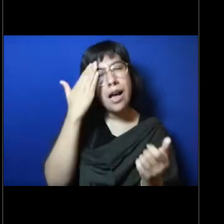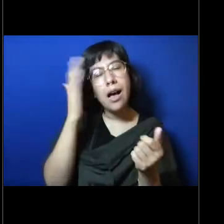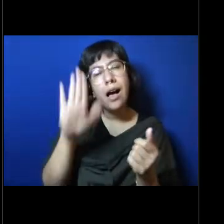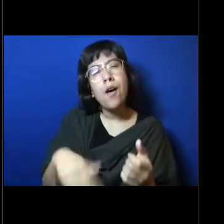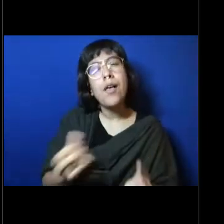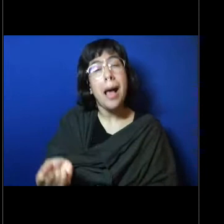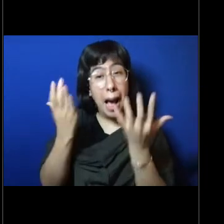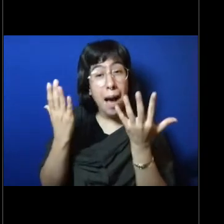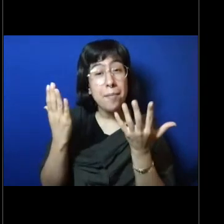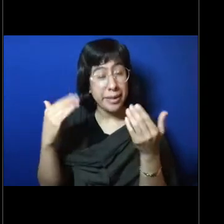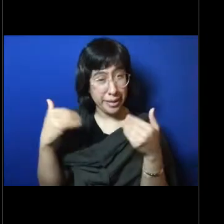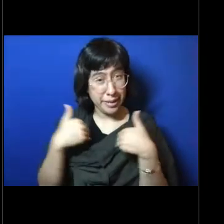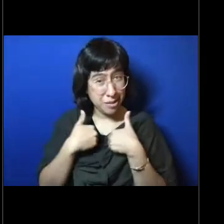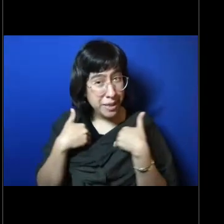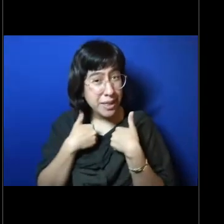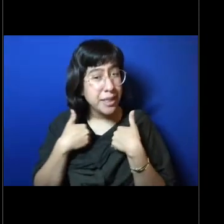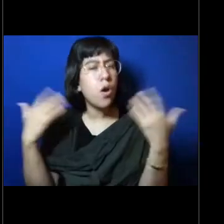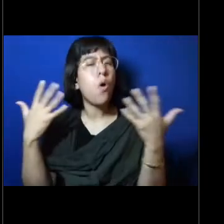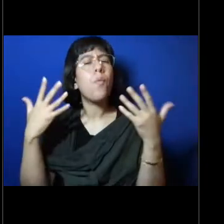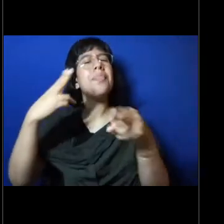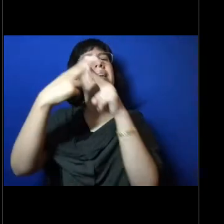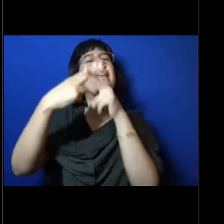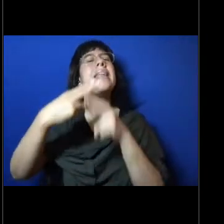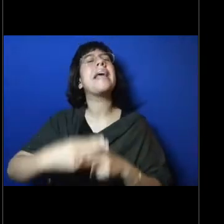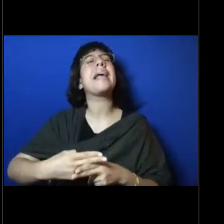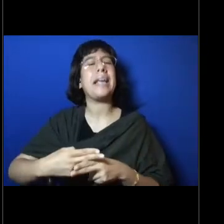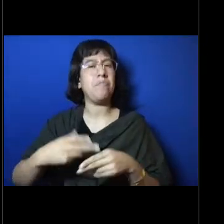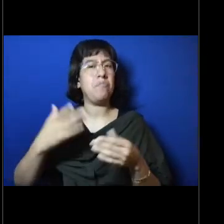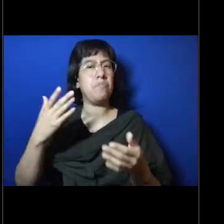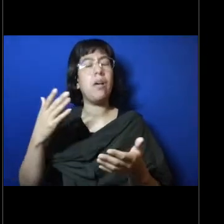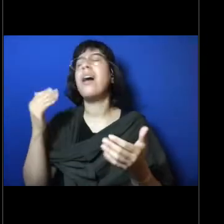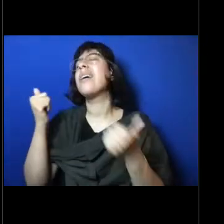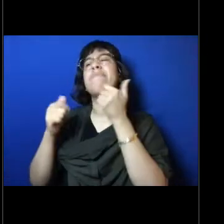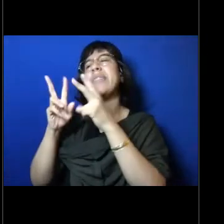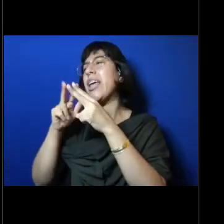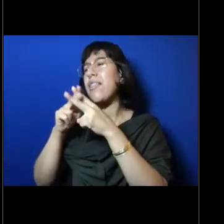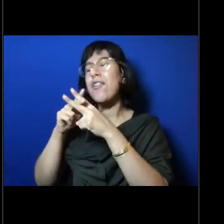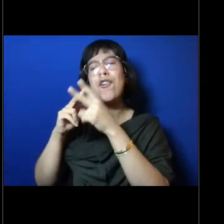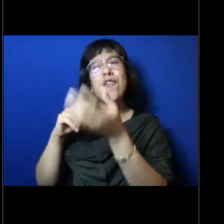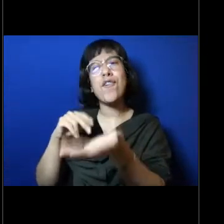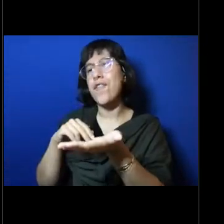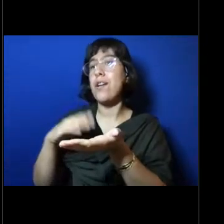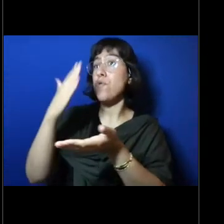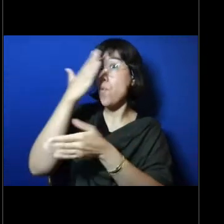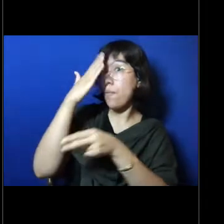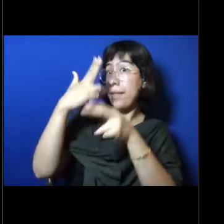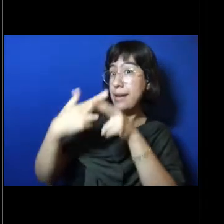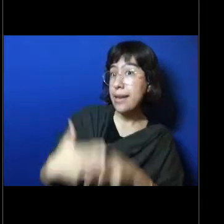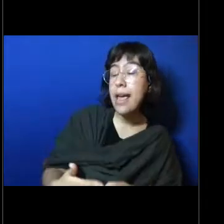Was that your question or what the name of the species are? Well, either way you know, if they know any other species